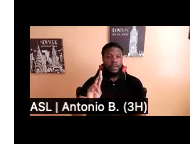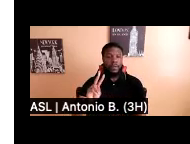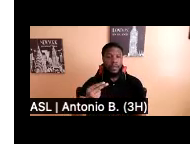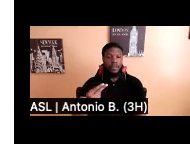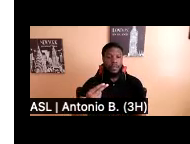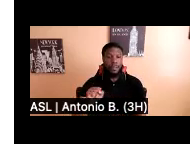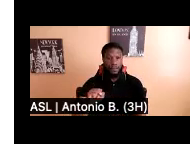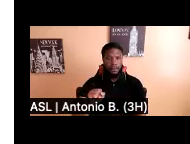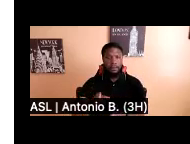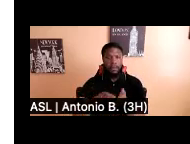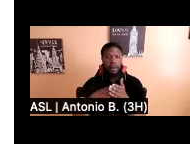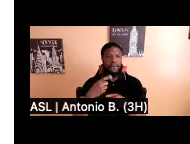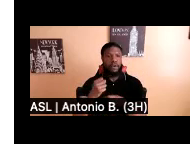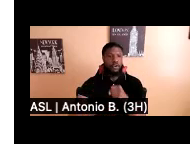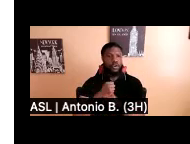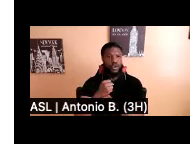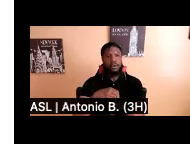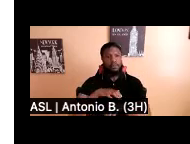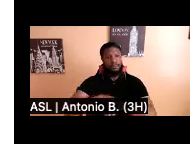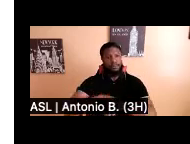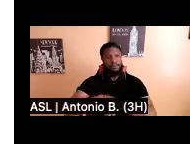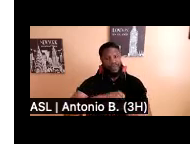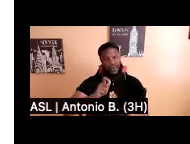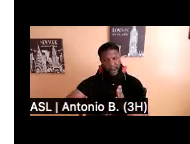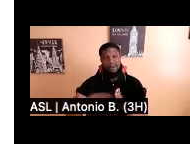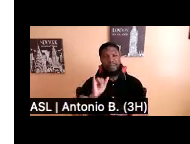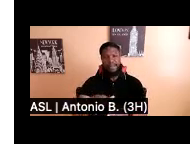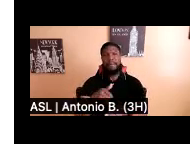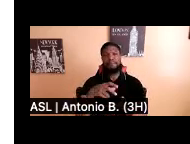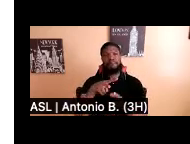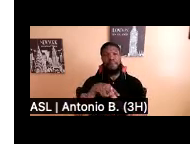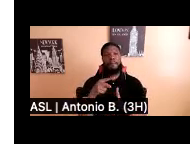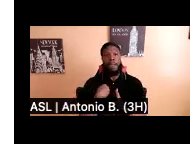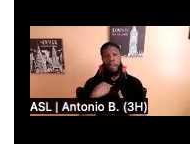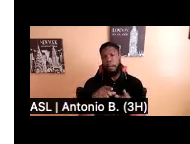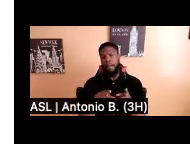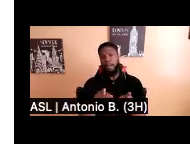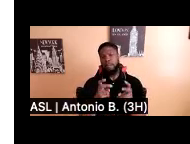assignment that I could draw from. I collected students' rough drafts of that assignment,